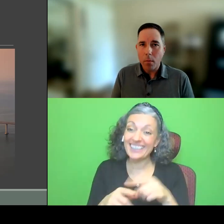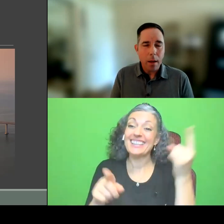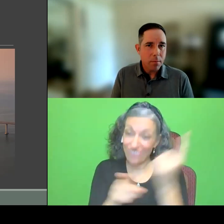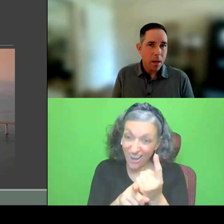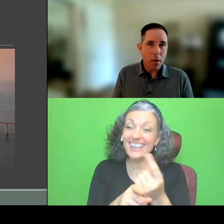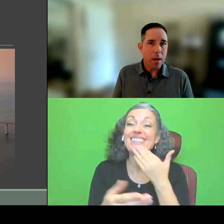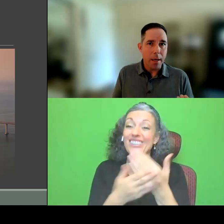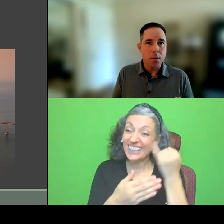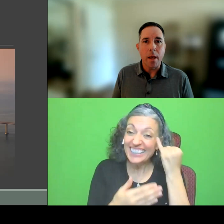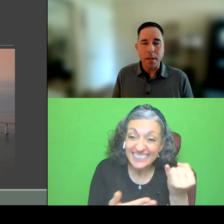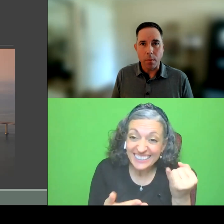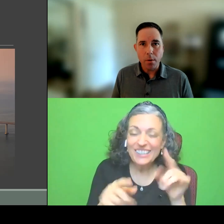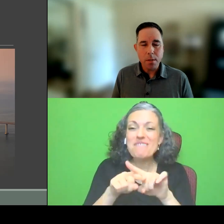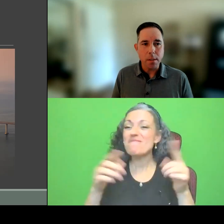But how can I do that as one person?